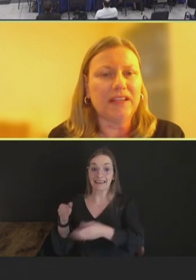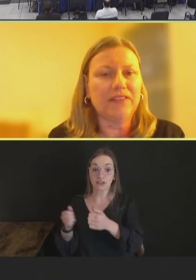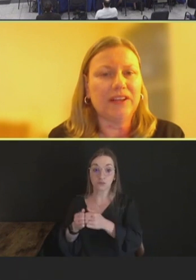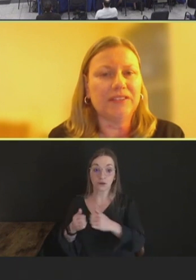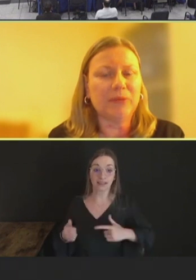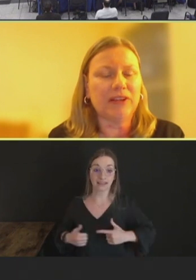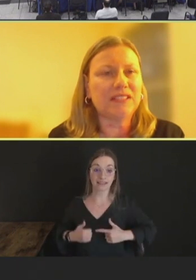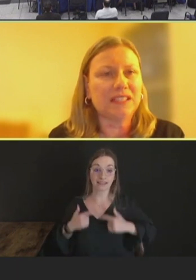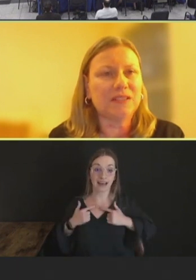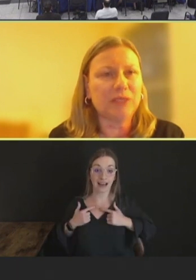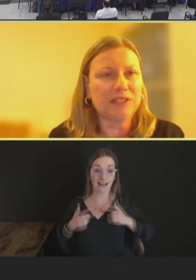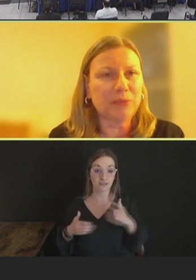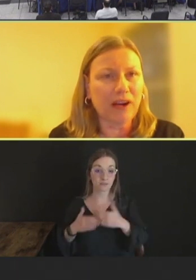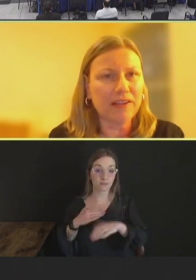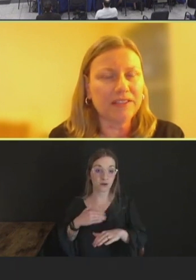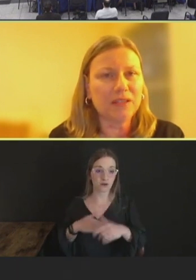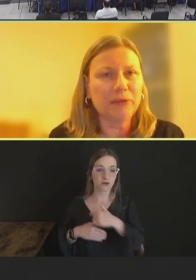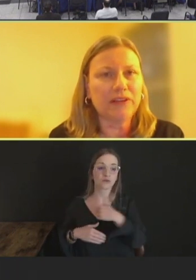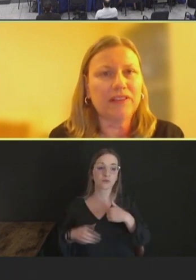percent of those about six months prior to the birth.